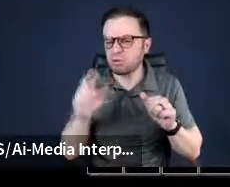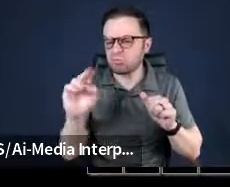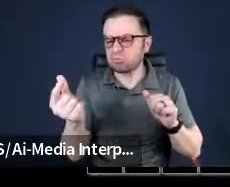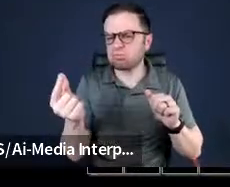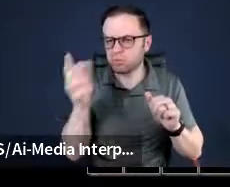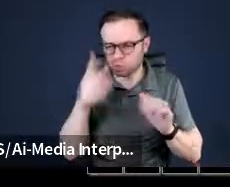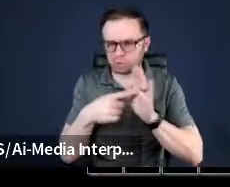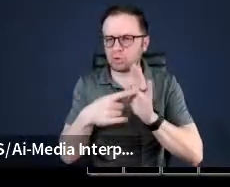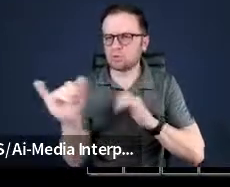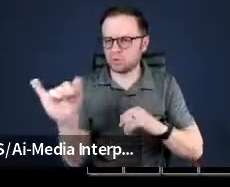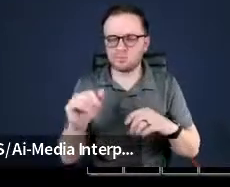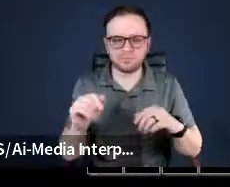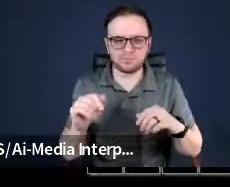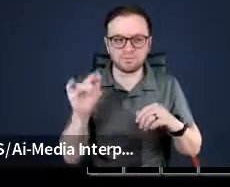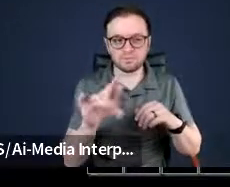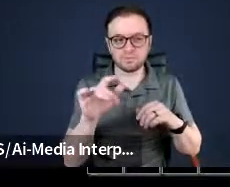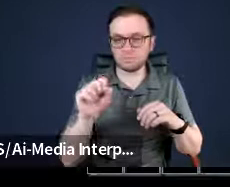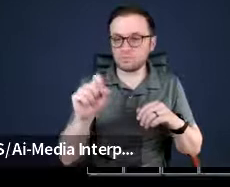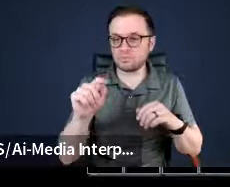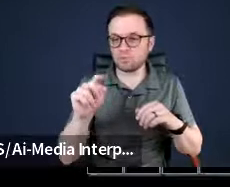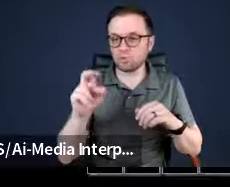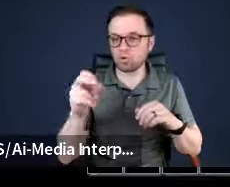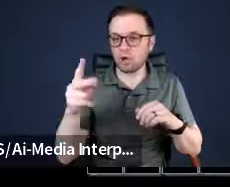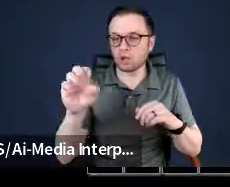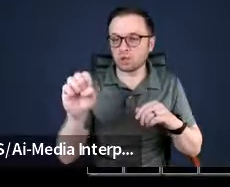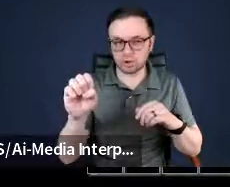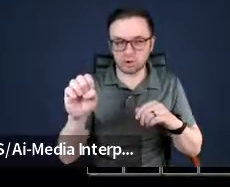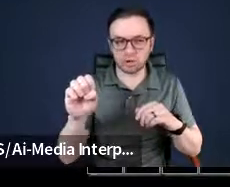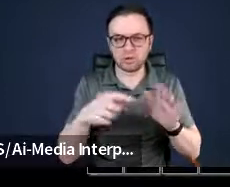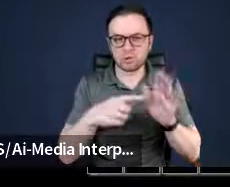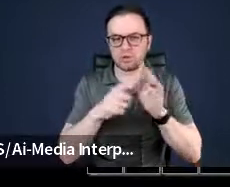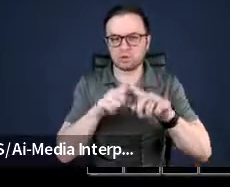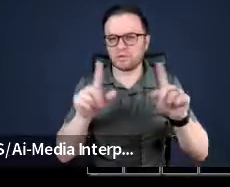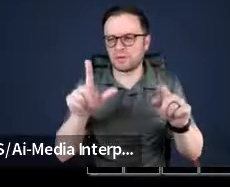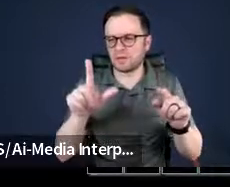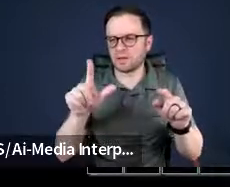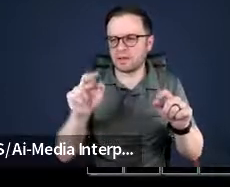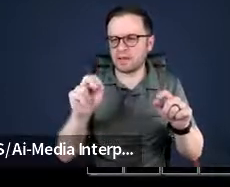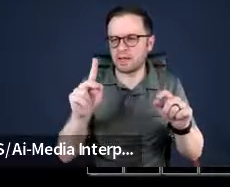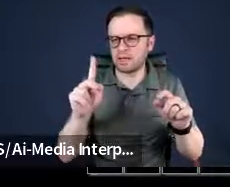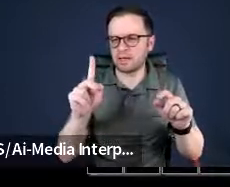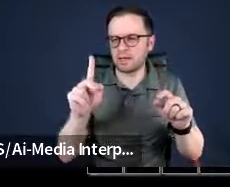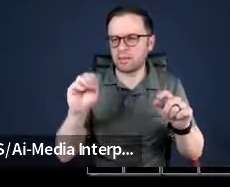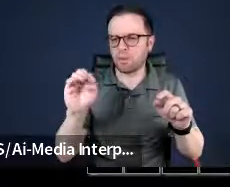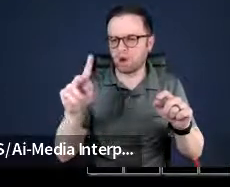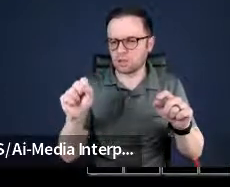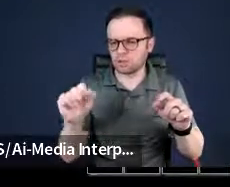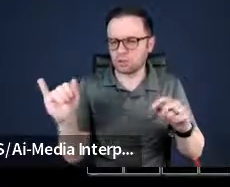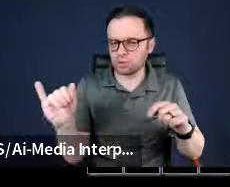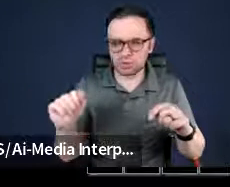there are any issues with buttons or the links, and then he can stroll down and look through and it will tell you